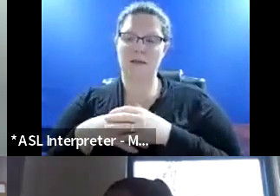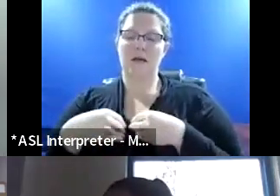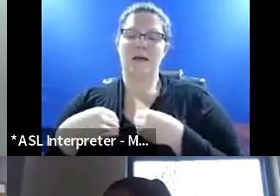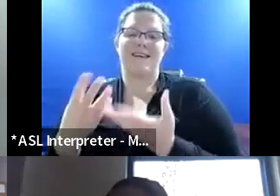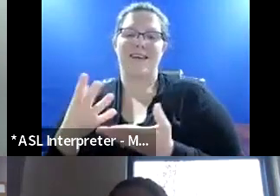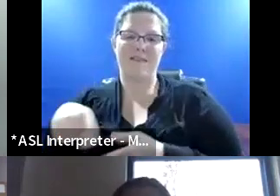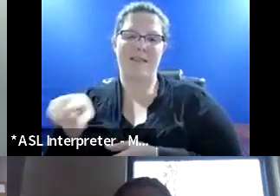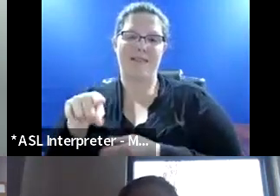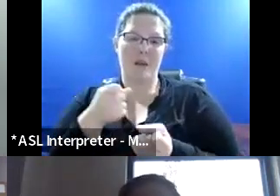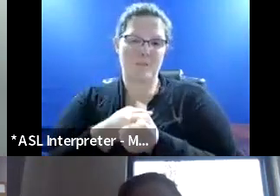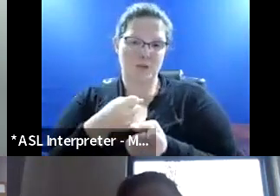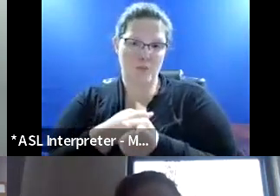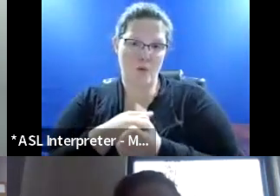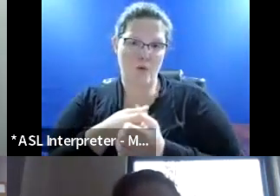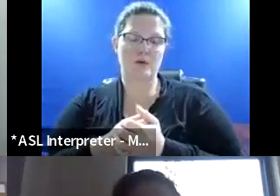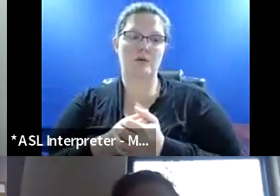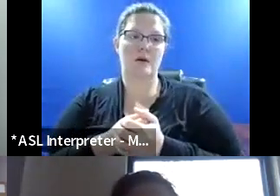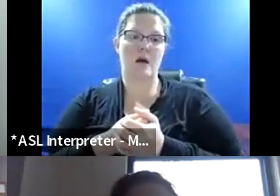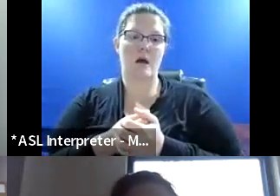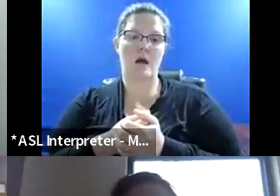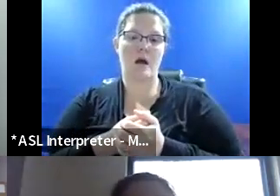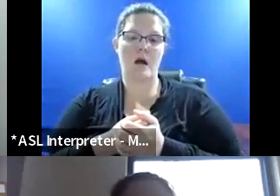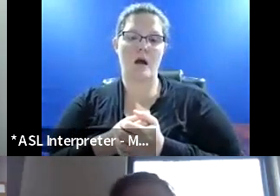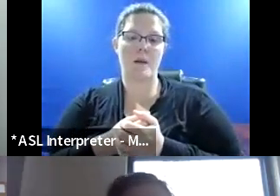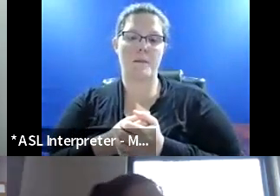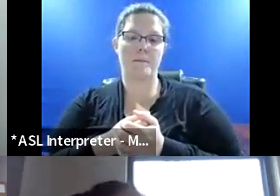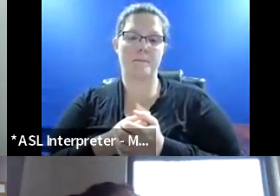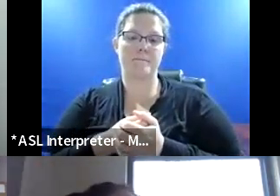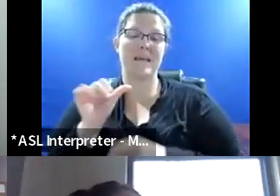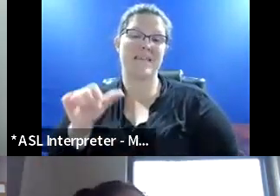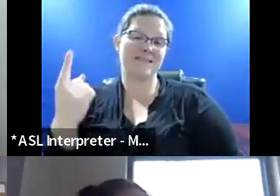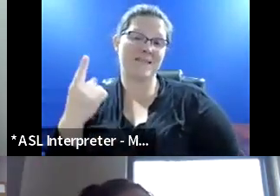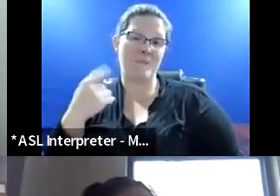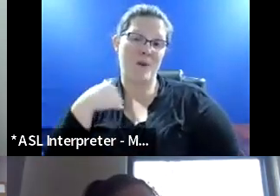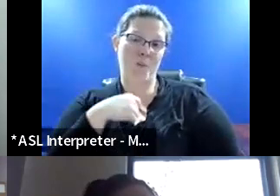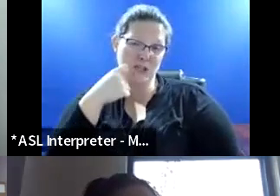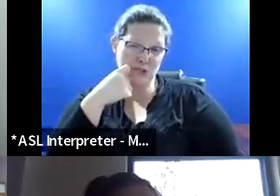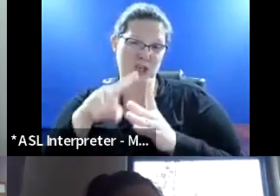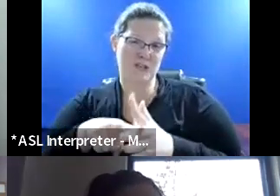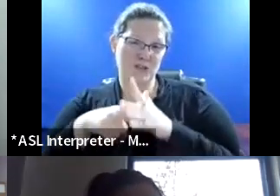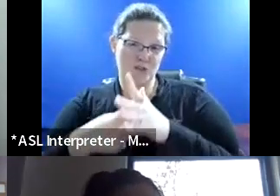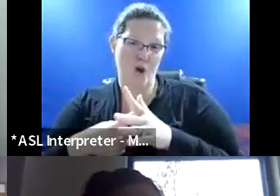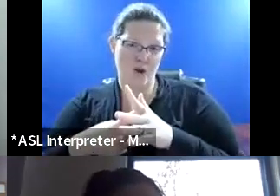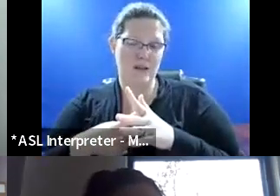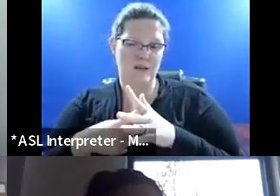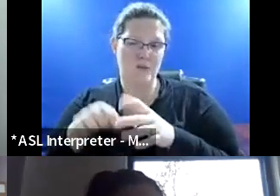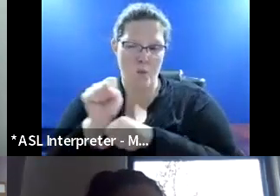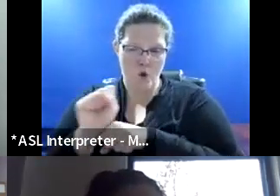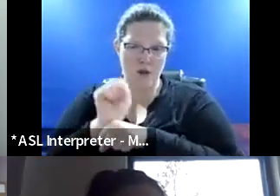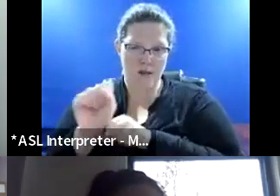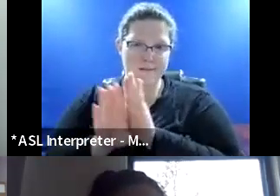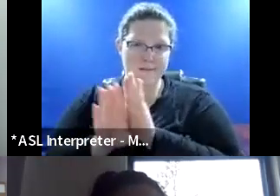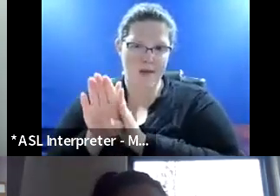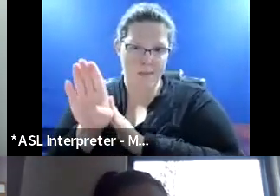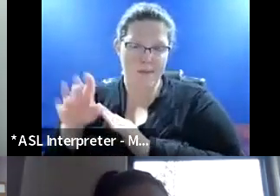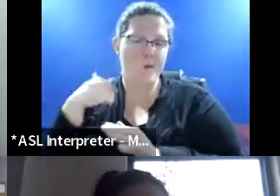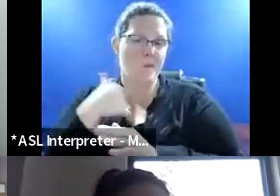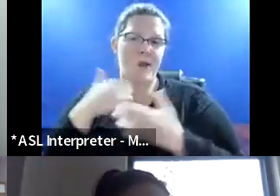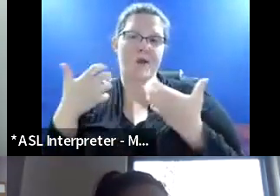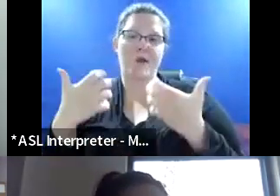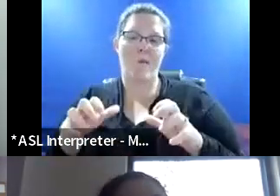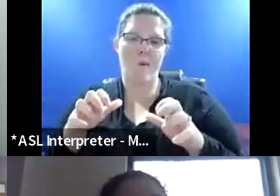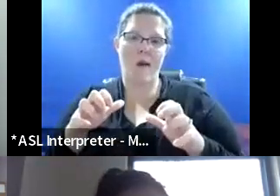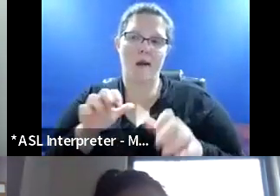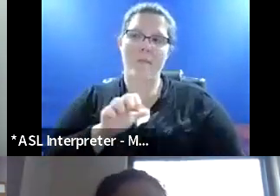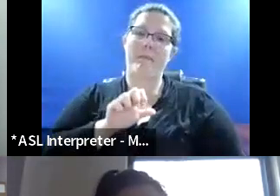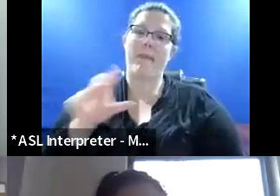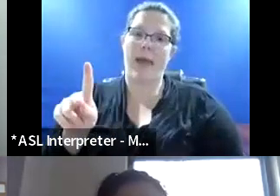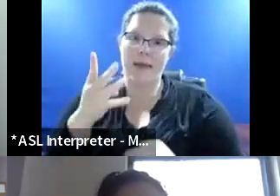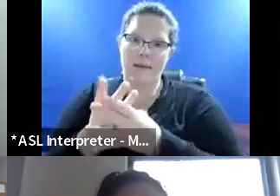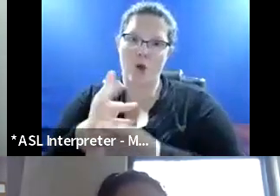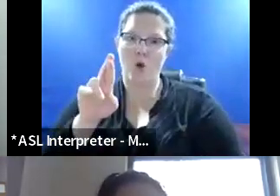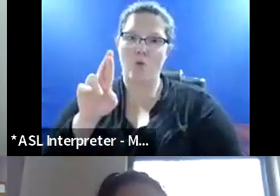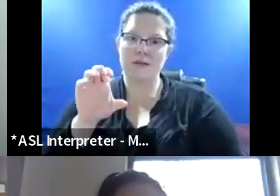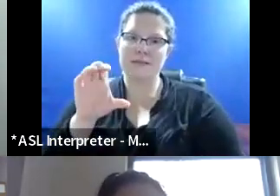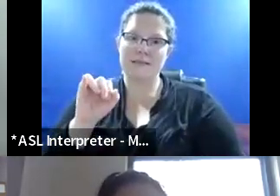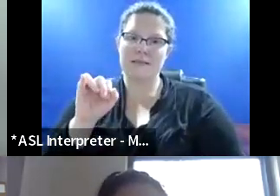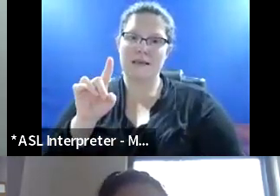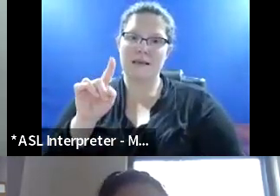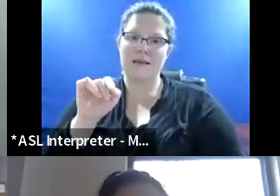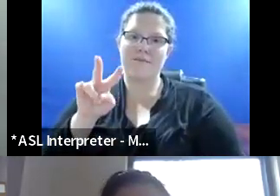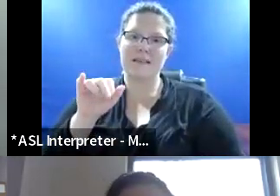WE ARE JUST STARTING TRYING TO HELP THE LOCAL ADULT POPULATION THAT ARE BEING CLOSE TO BEING RELEASED.